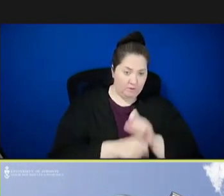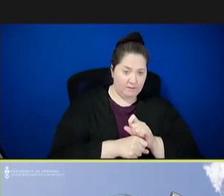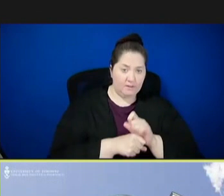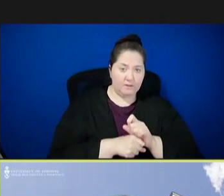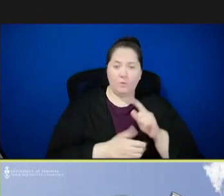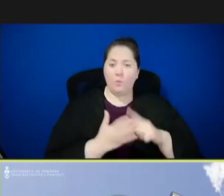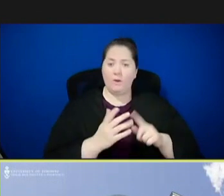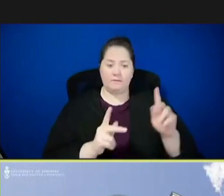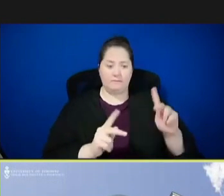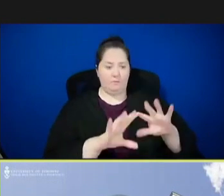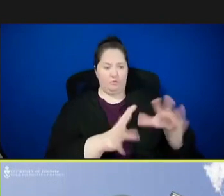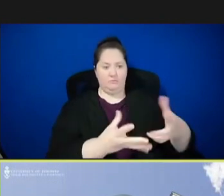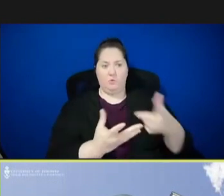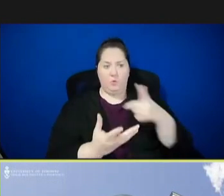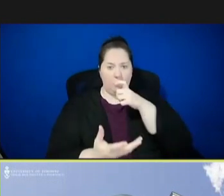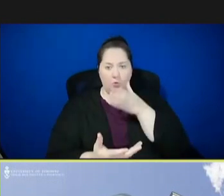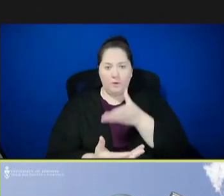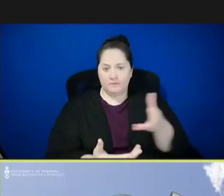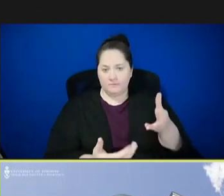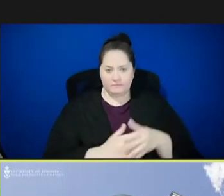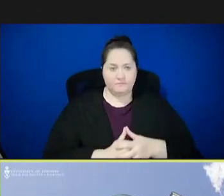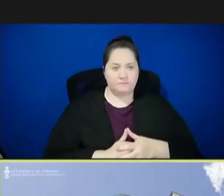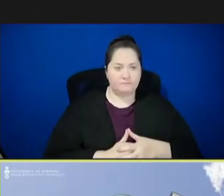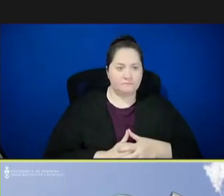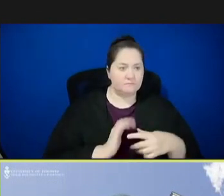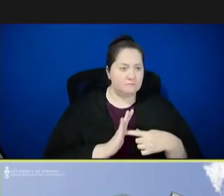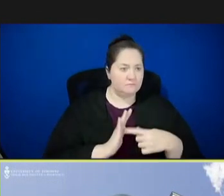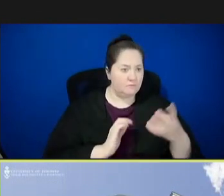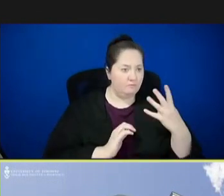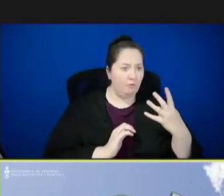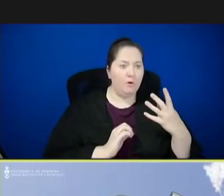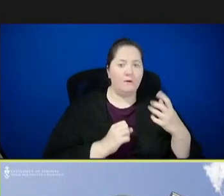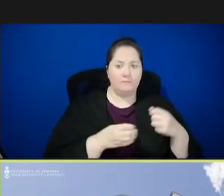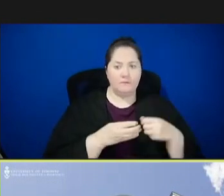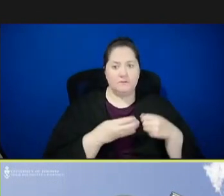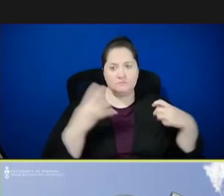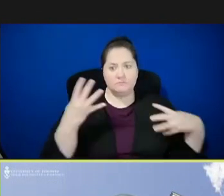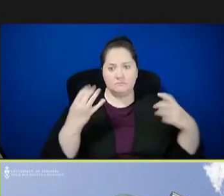is we're working with. And I'm just showing you four of them, but there's dozens of them. So,